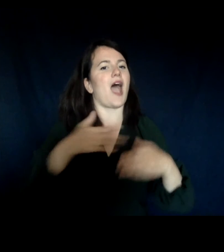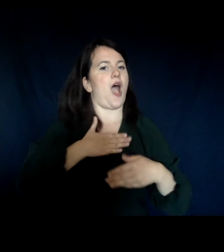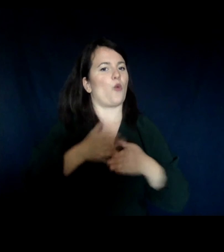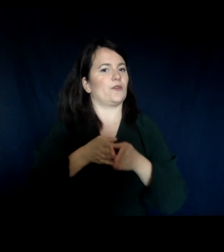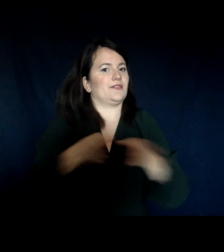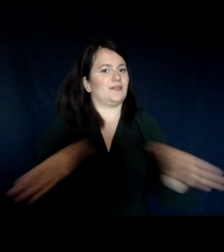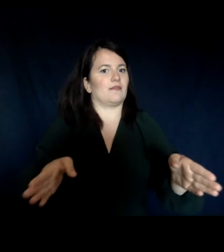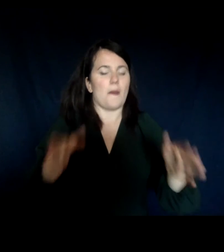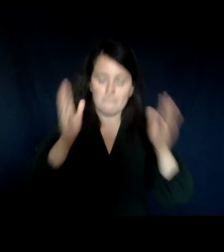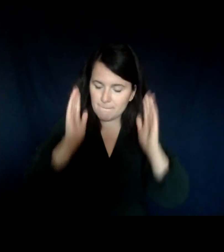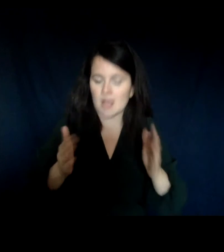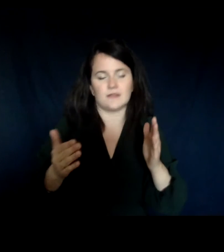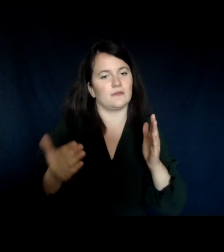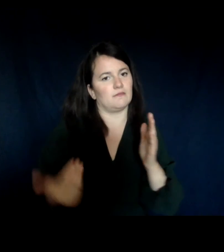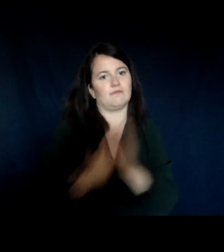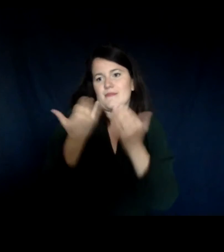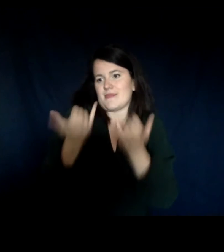We should have an emergency fund.